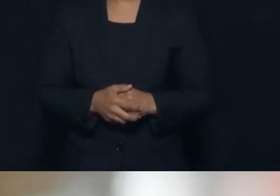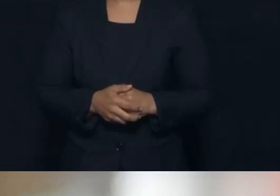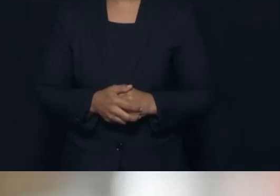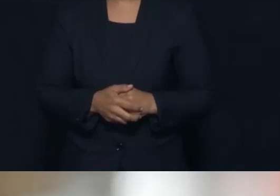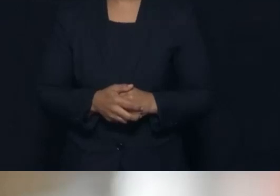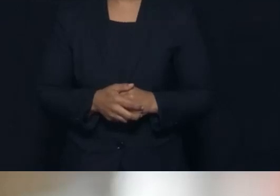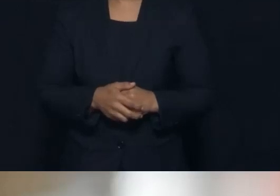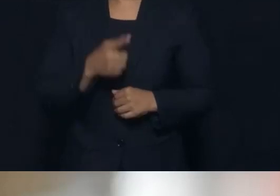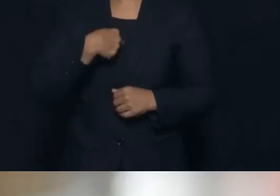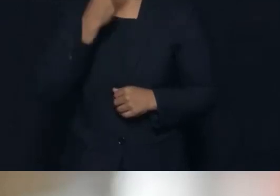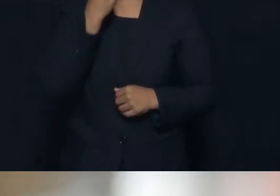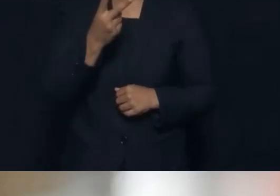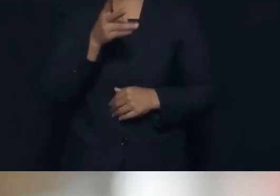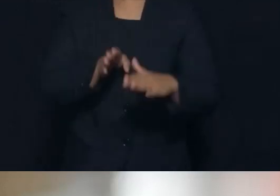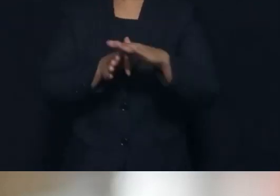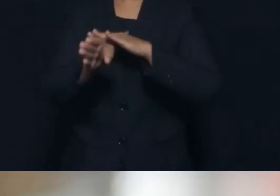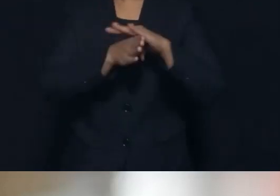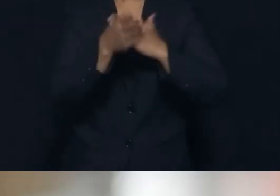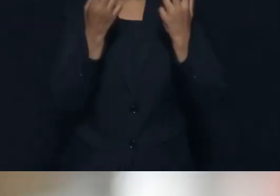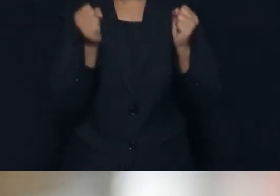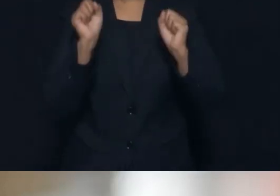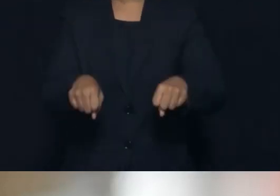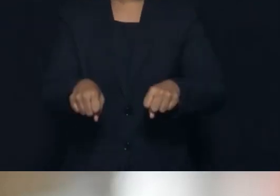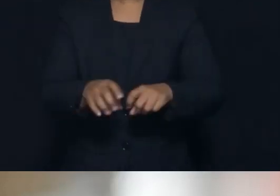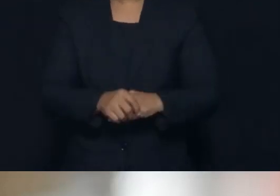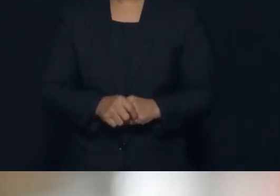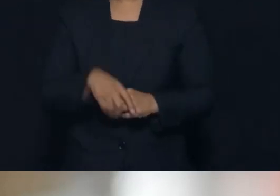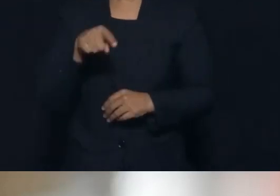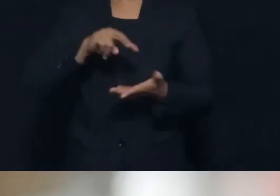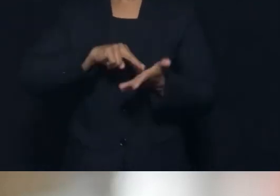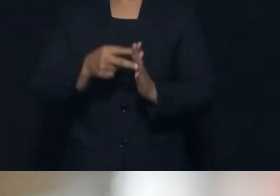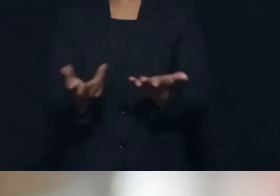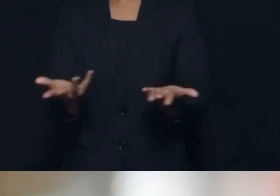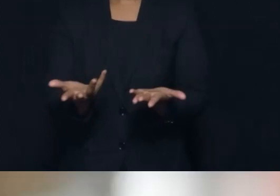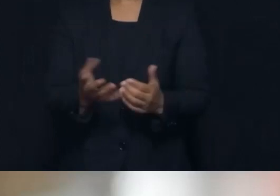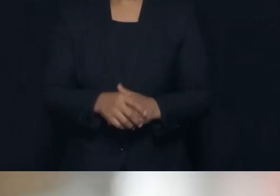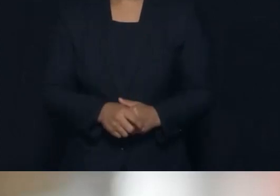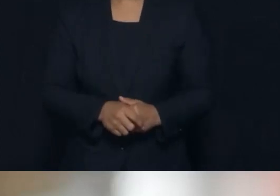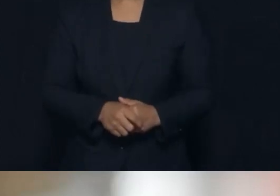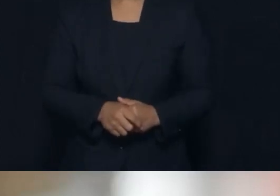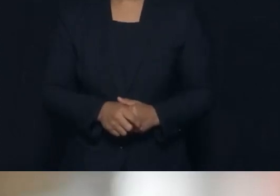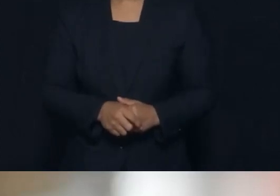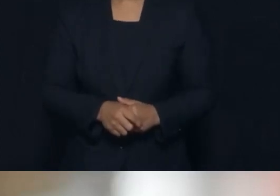Thank you very much, first of all, I would like to say that EU centre, is funded by the